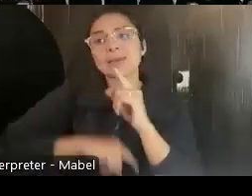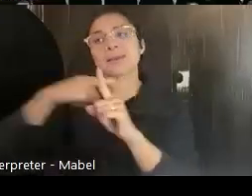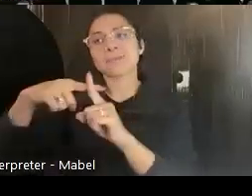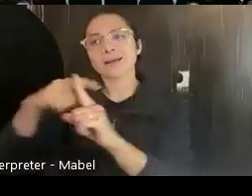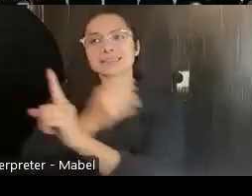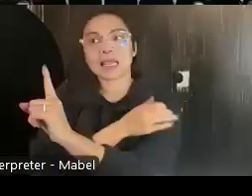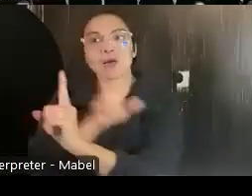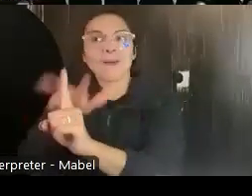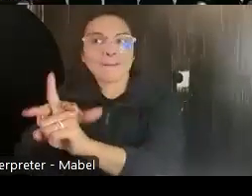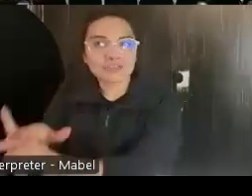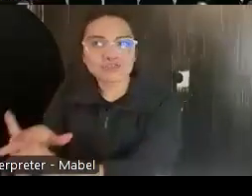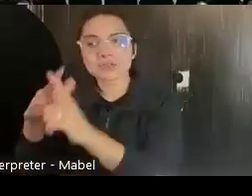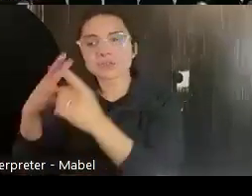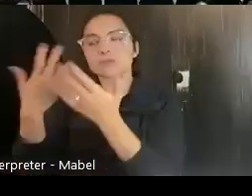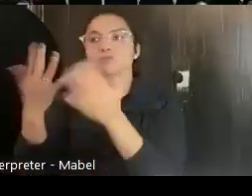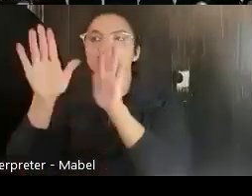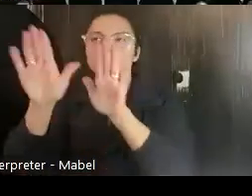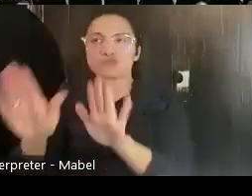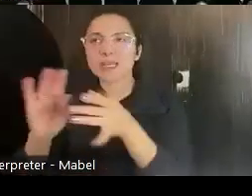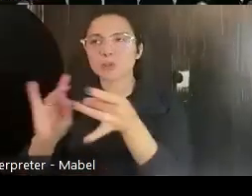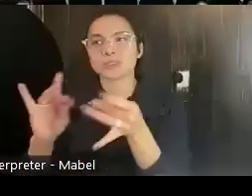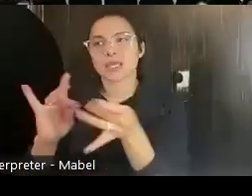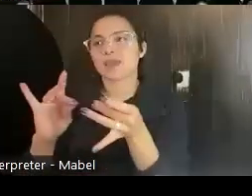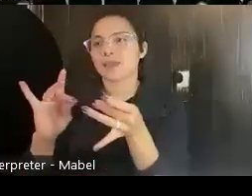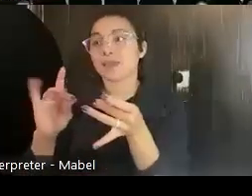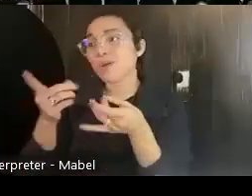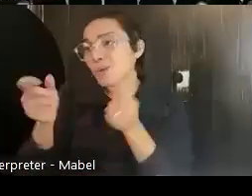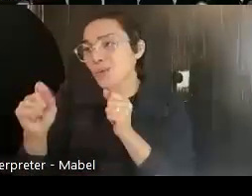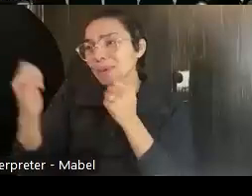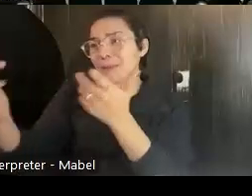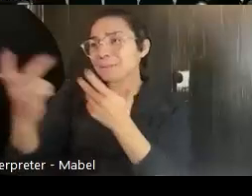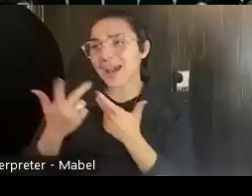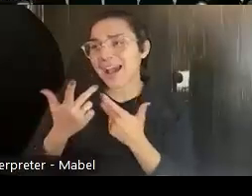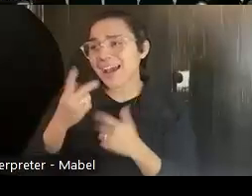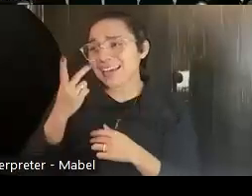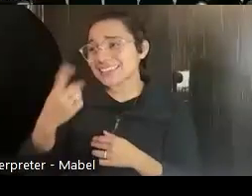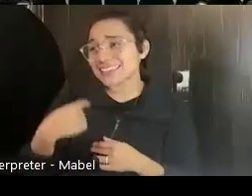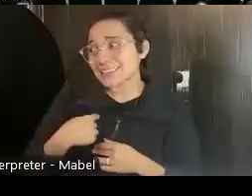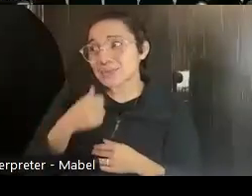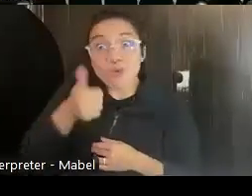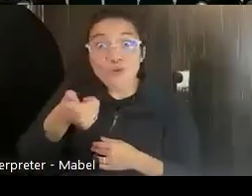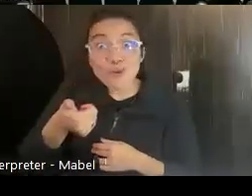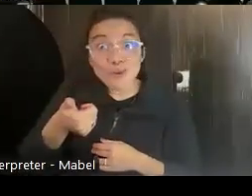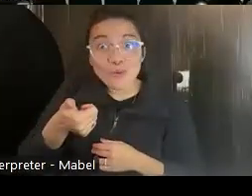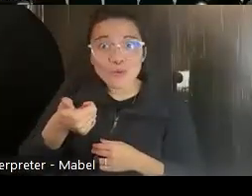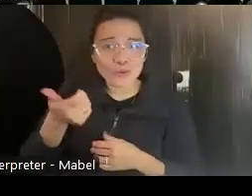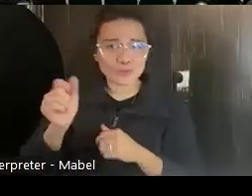was great to be able to say you can come back and see me tomorrow uh to to begin be in the start